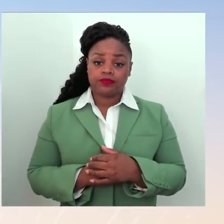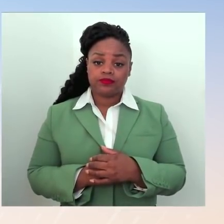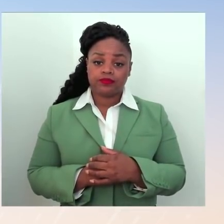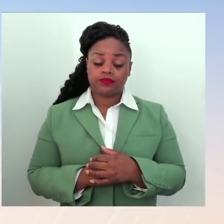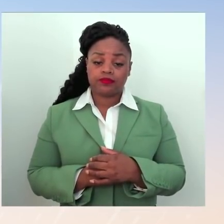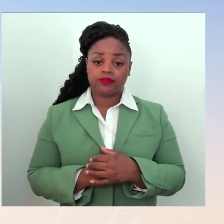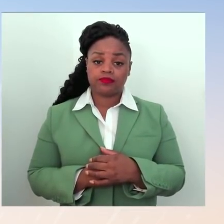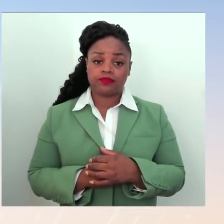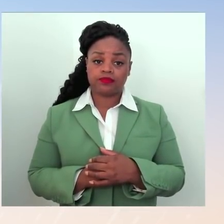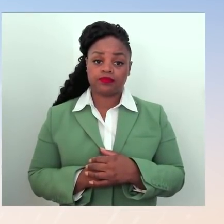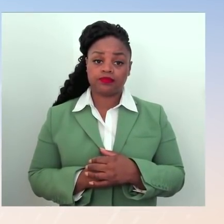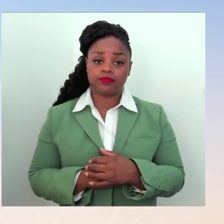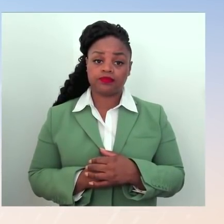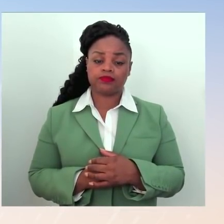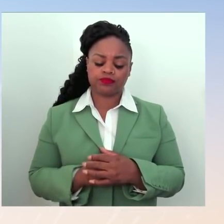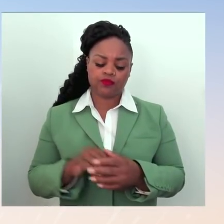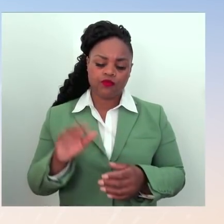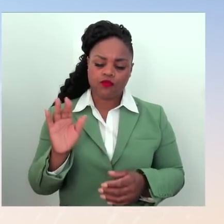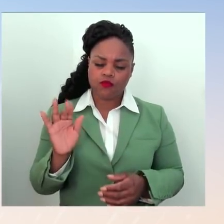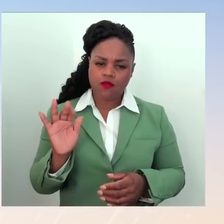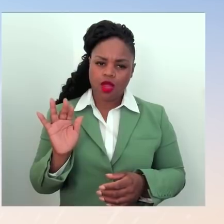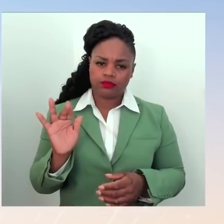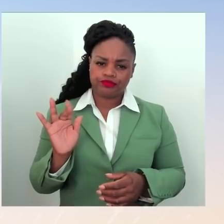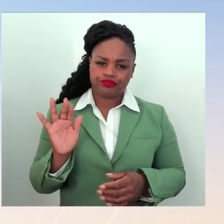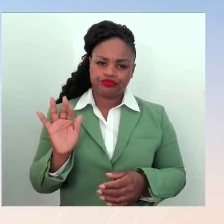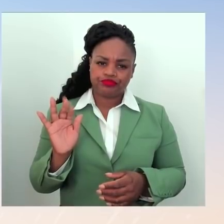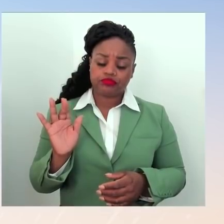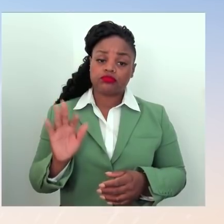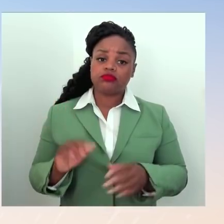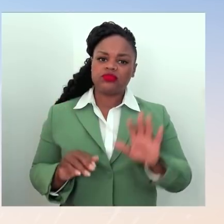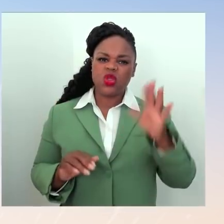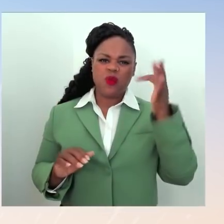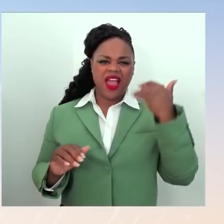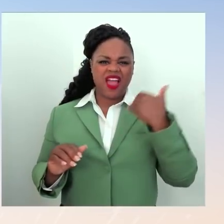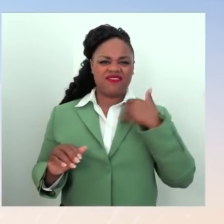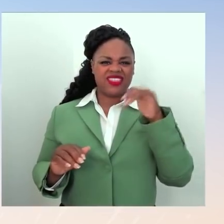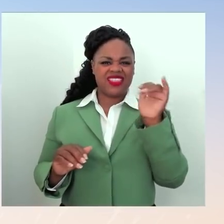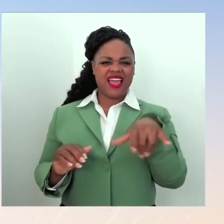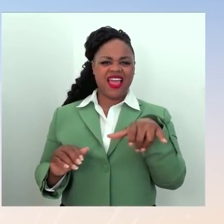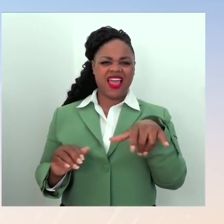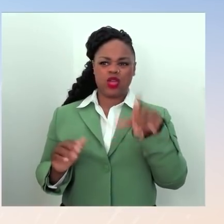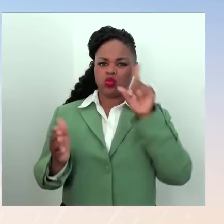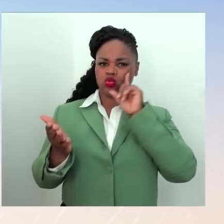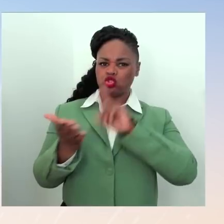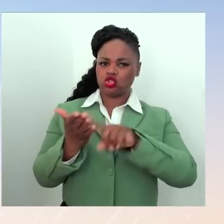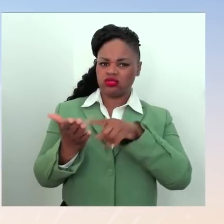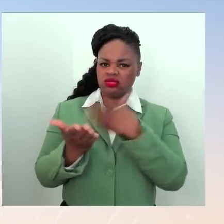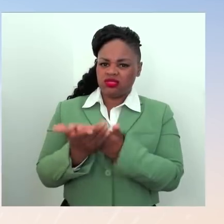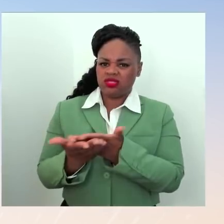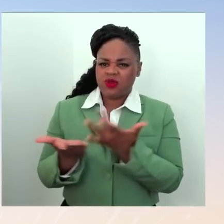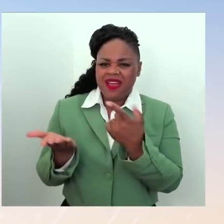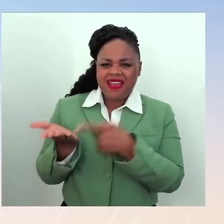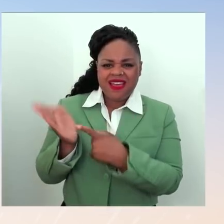with a purpose so that parents can have confidence, after consulting with their pediatricians or doctors if they would like, about the safety.